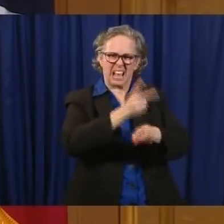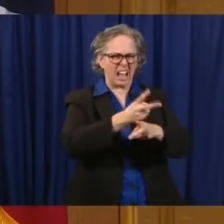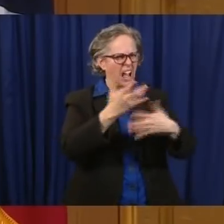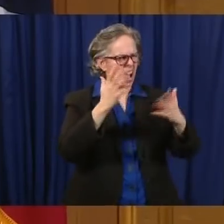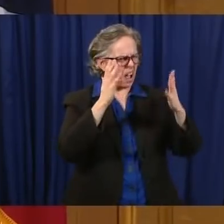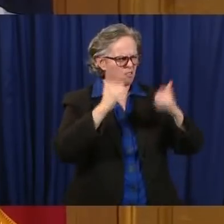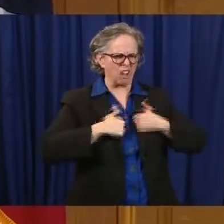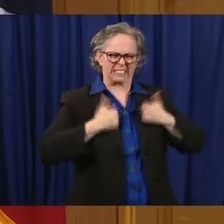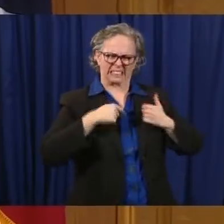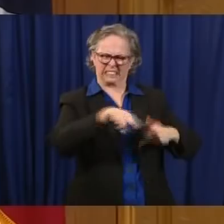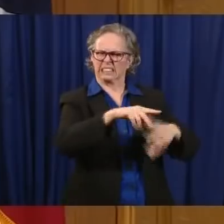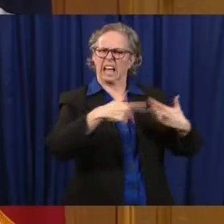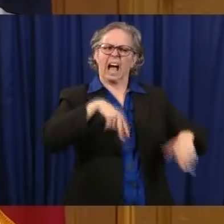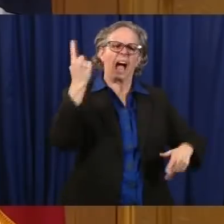WE KNOW LONG-TERM CARE